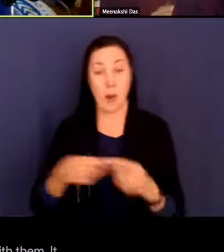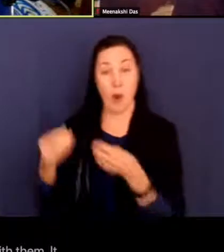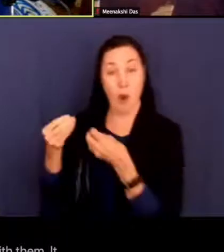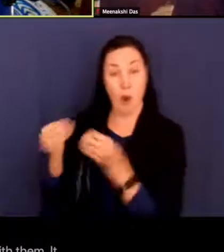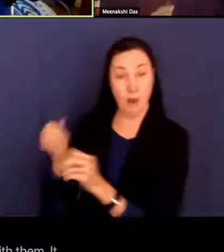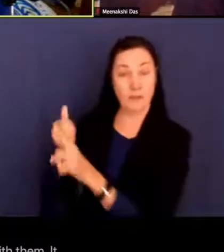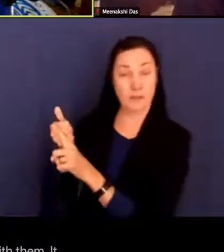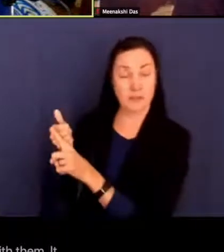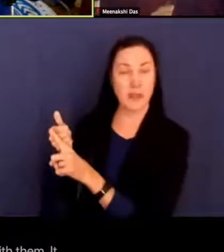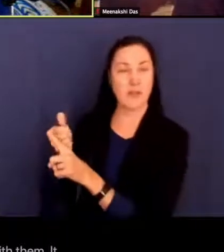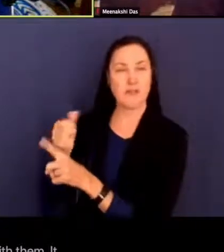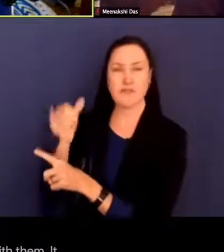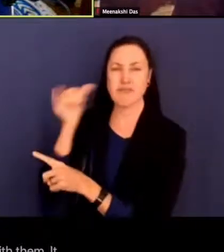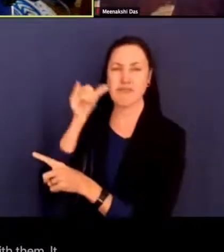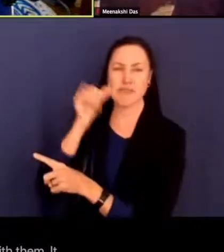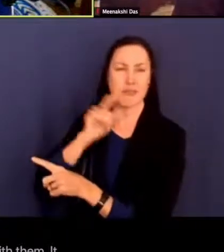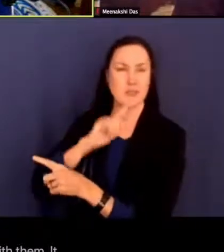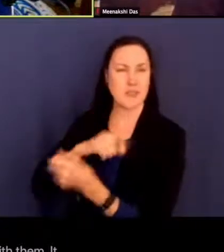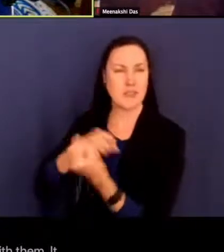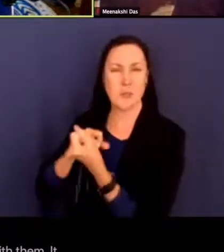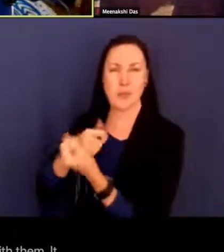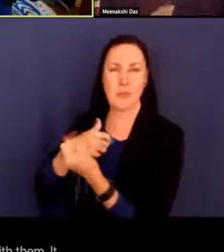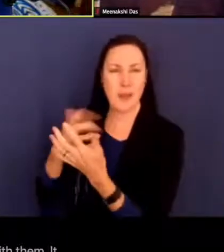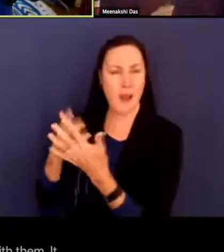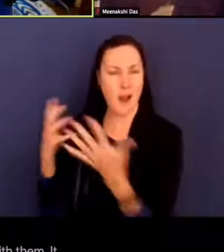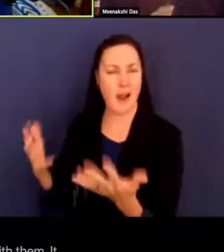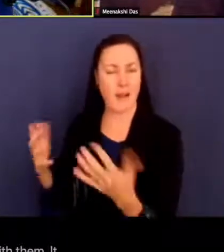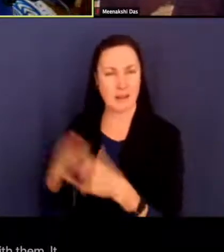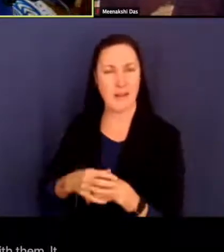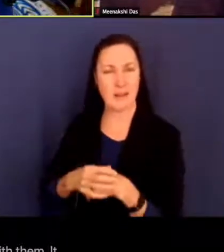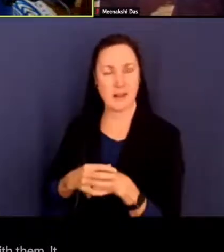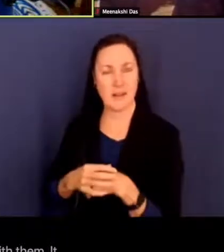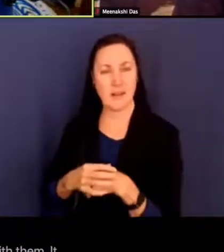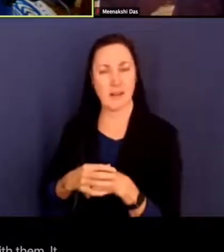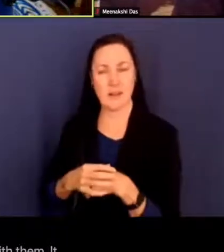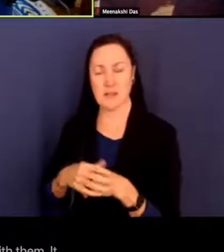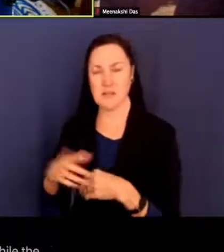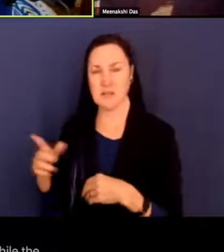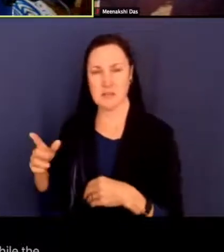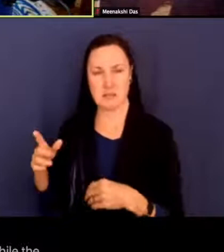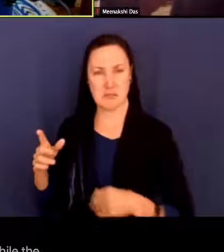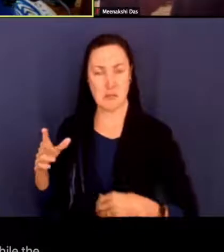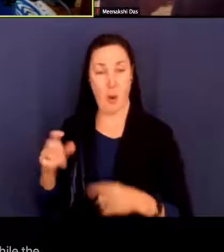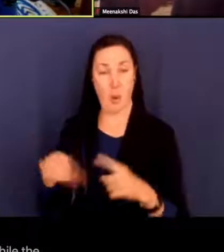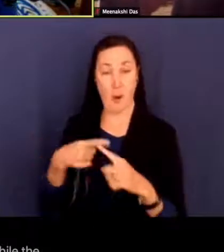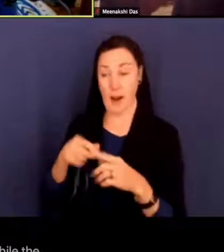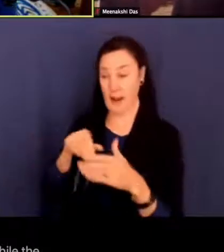was very supportive and was very understanding when I walked in and said I know I need this,